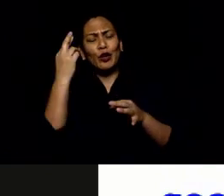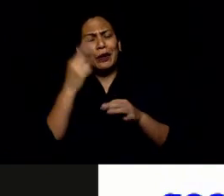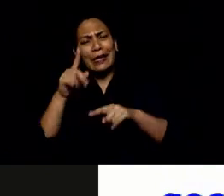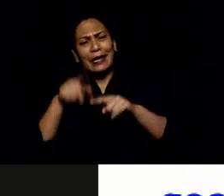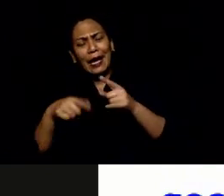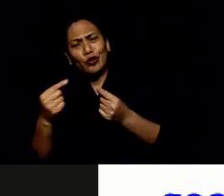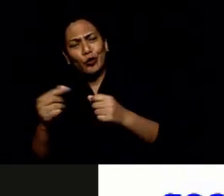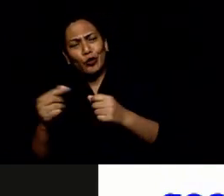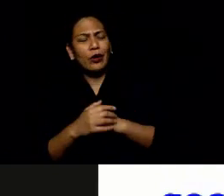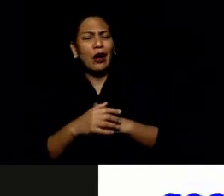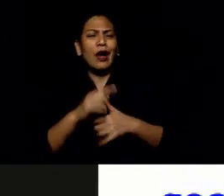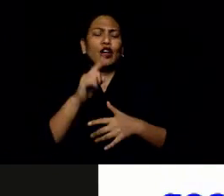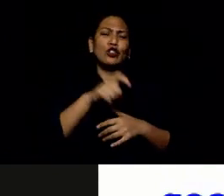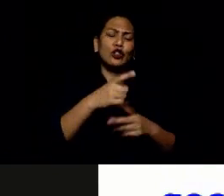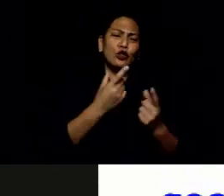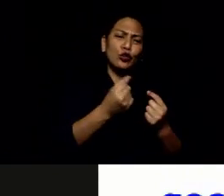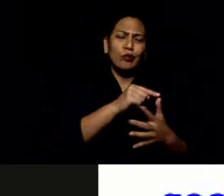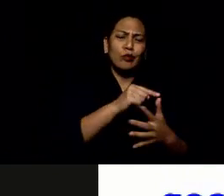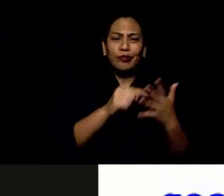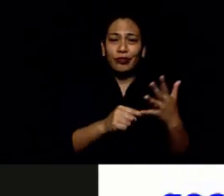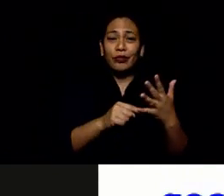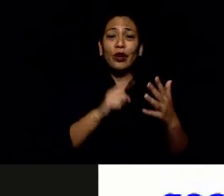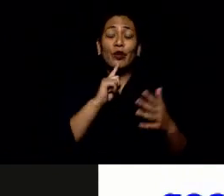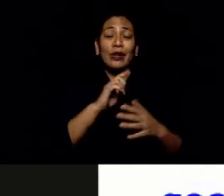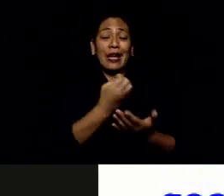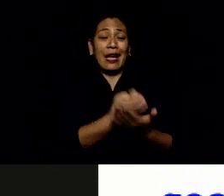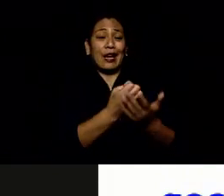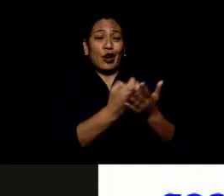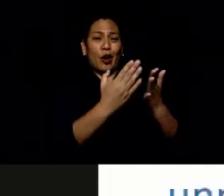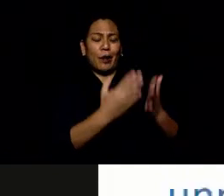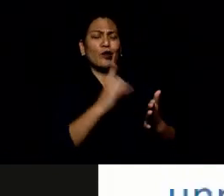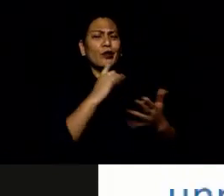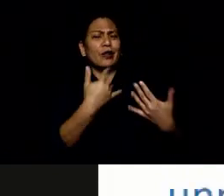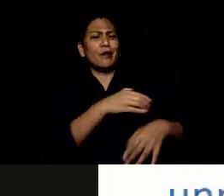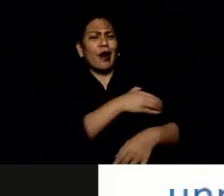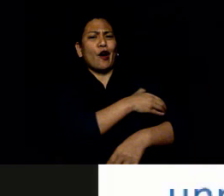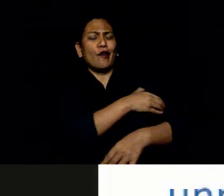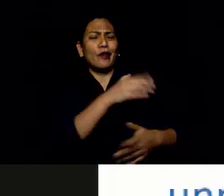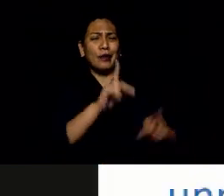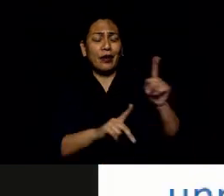And, uh, they're very powerful, powerful in that way.